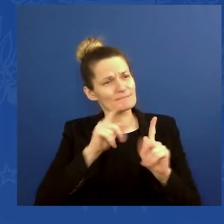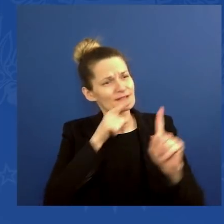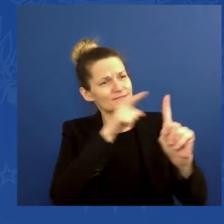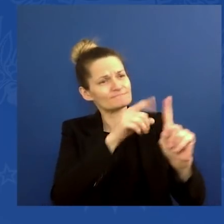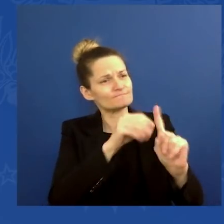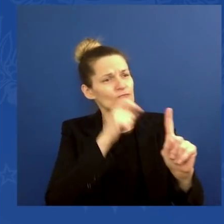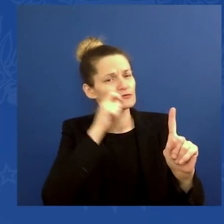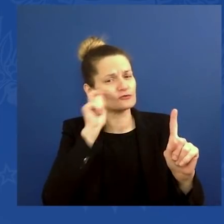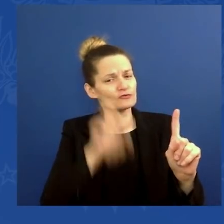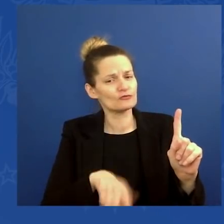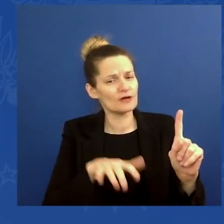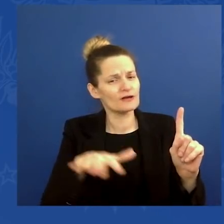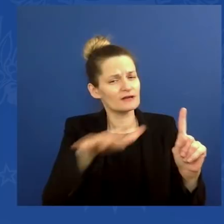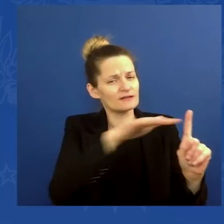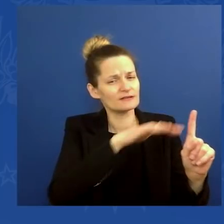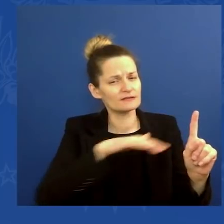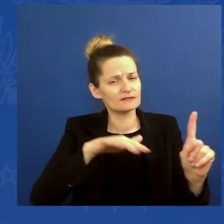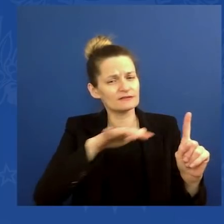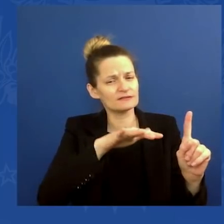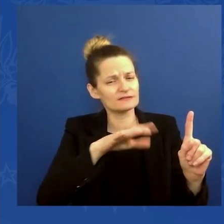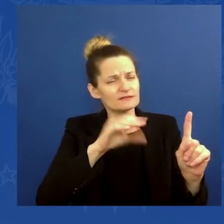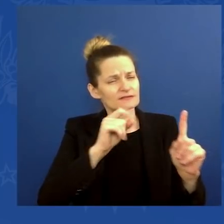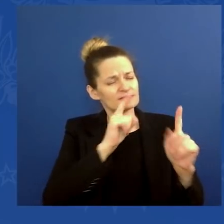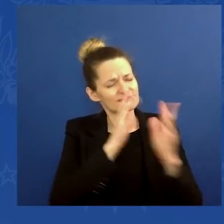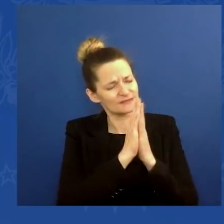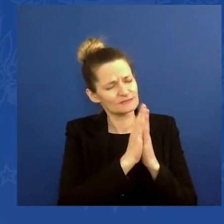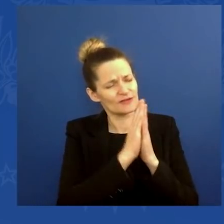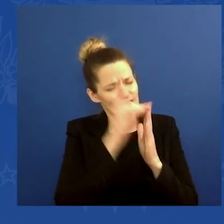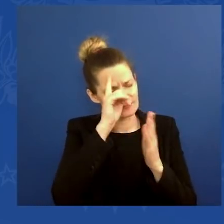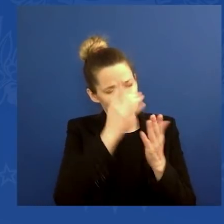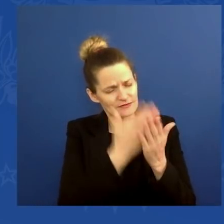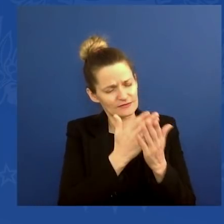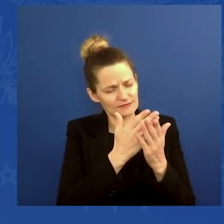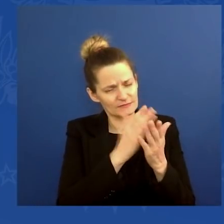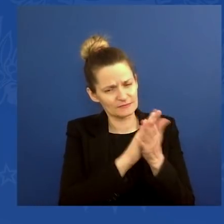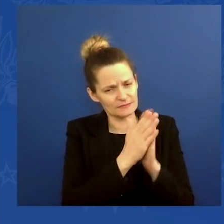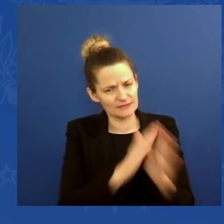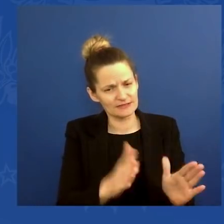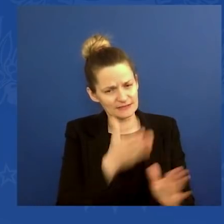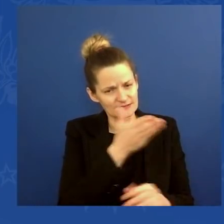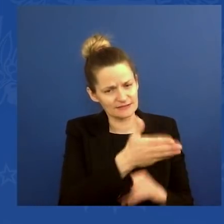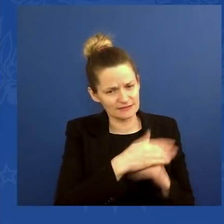who are in need of hope and peace, healing and safe passage.